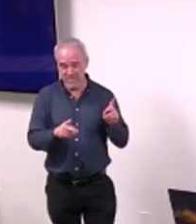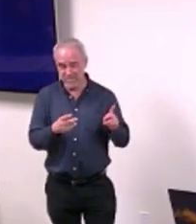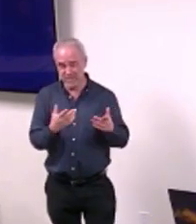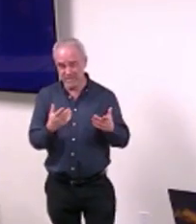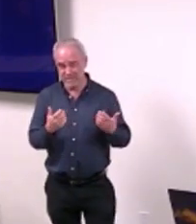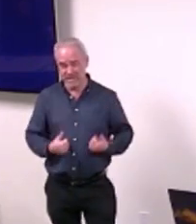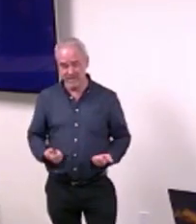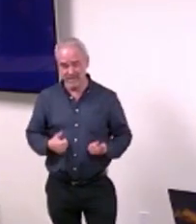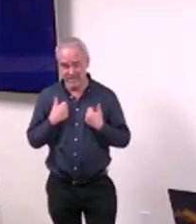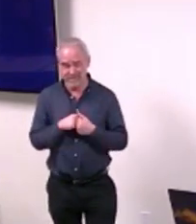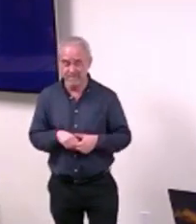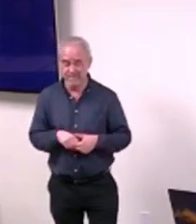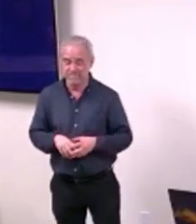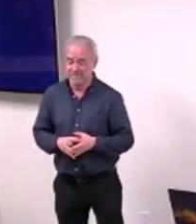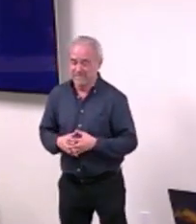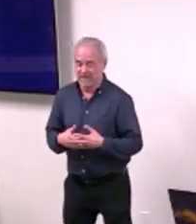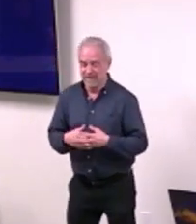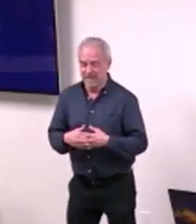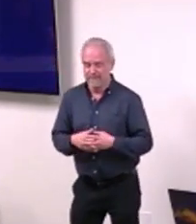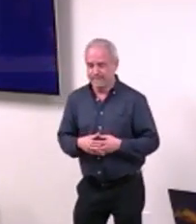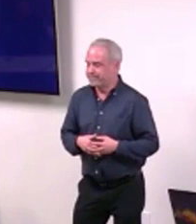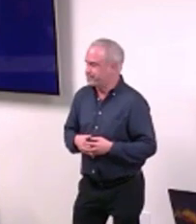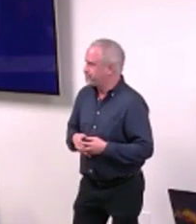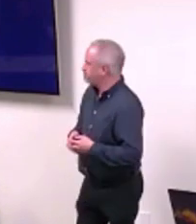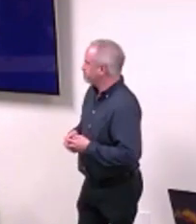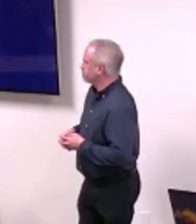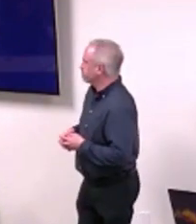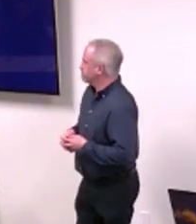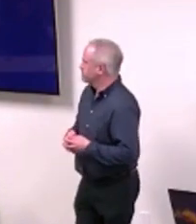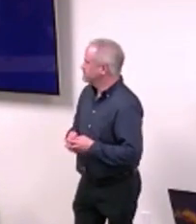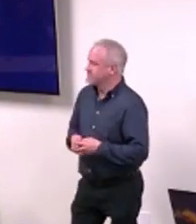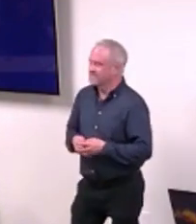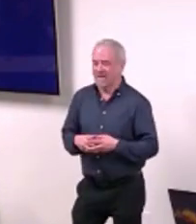And I do want to leave time for Q&A.